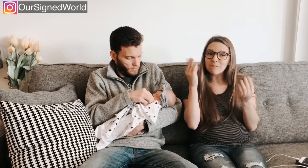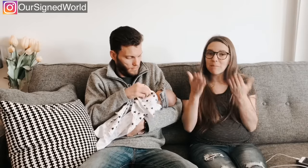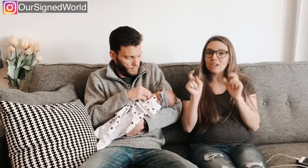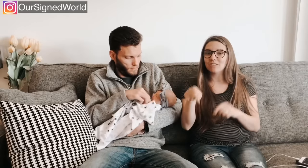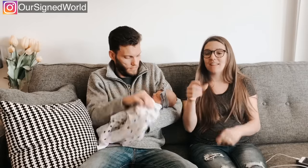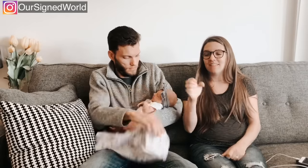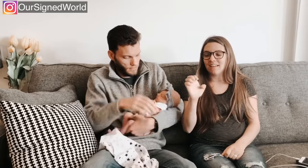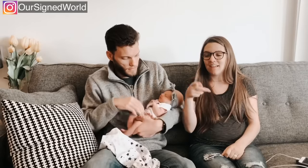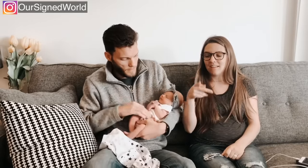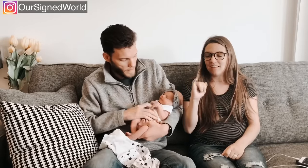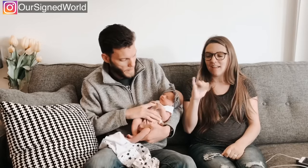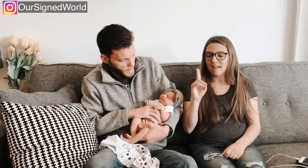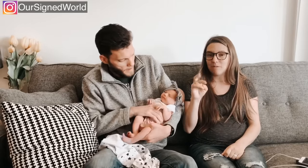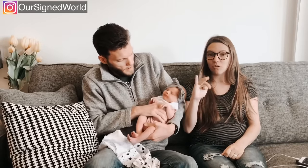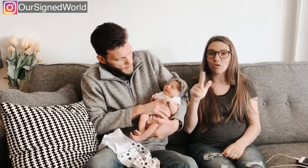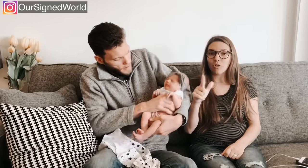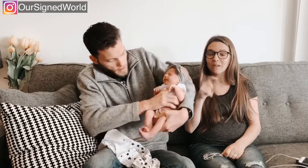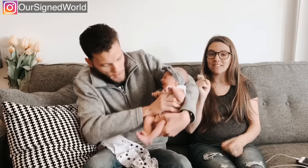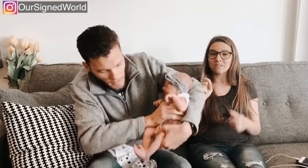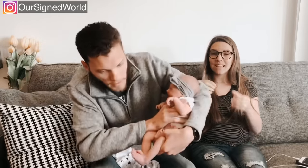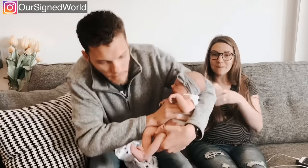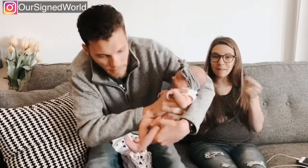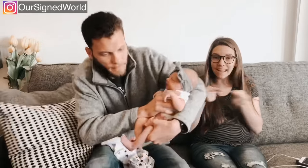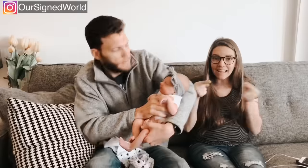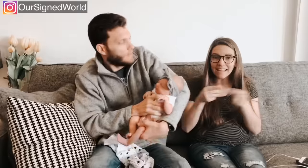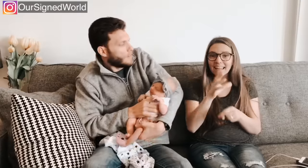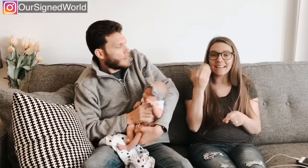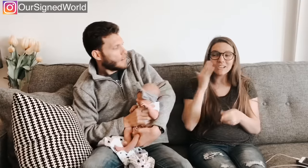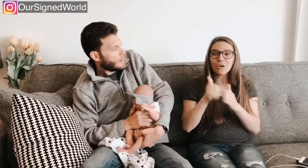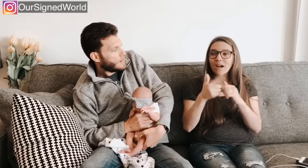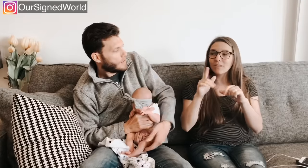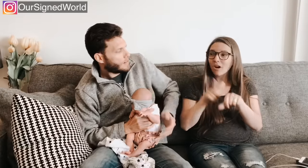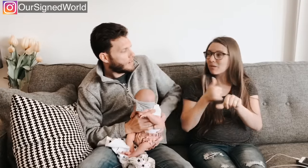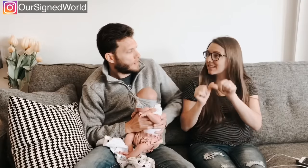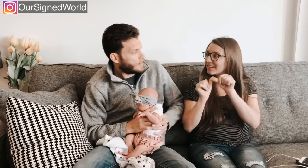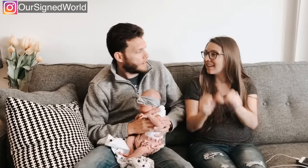maybe I should get the epidural because I was in pain and I didn't know how long it was gonna last